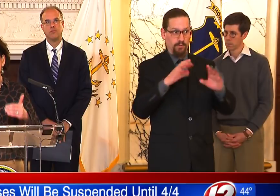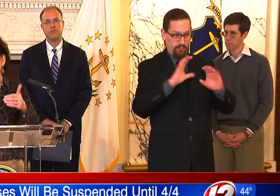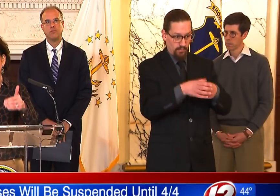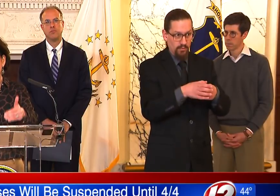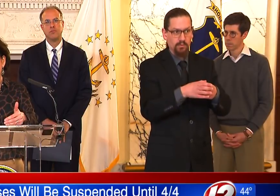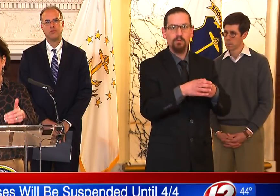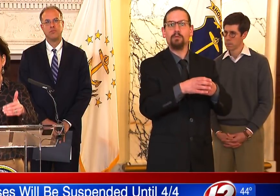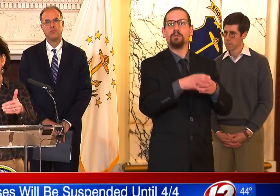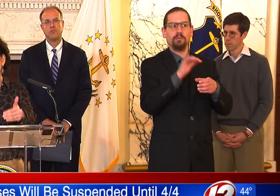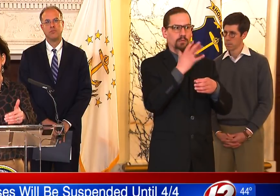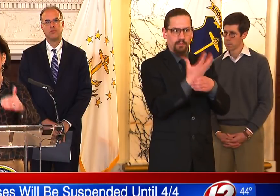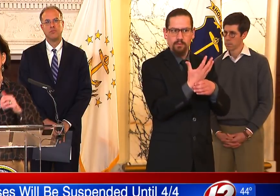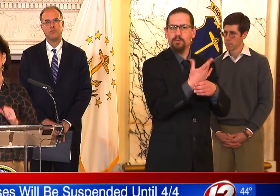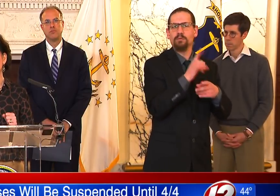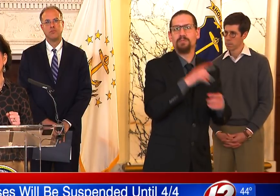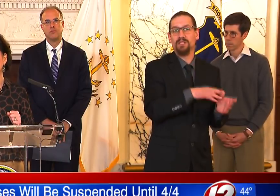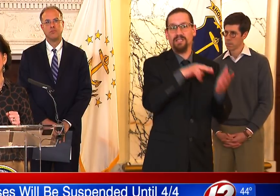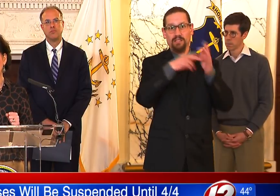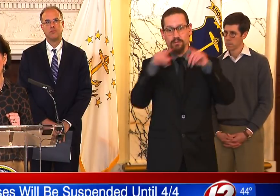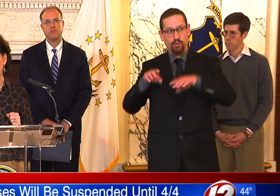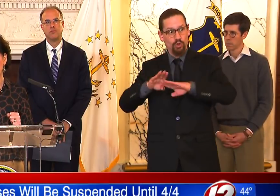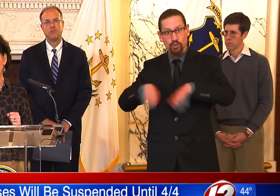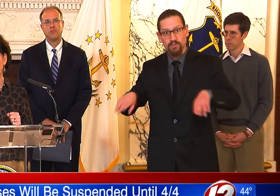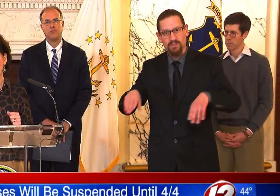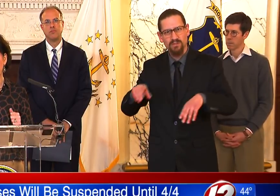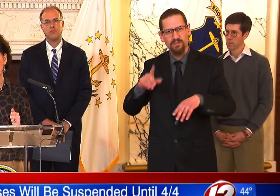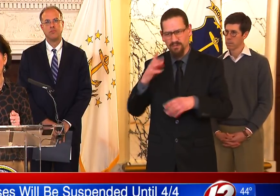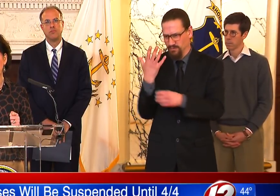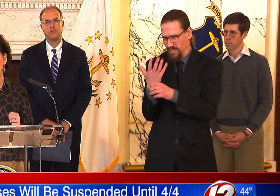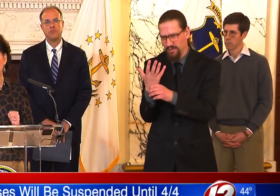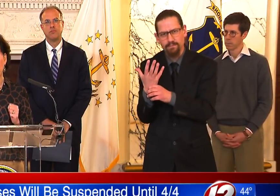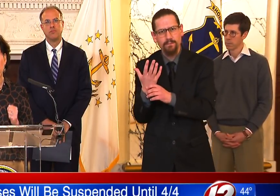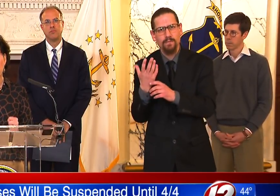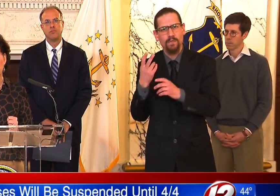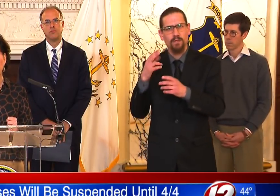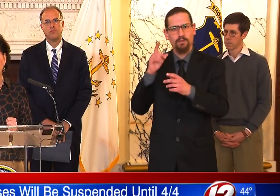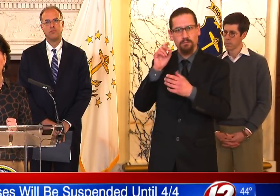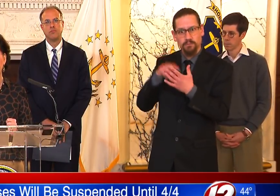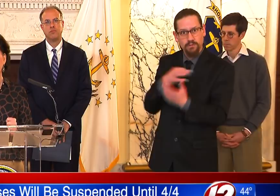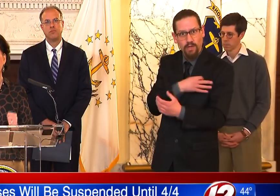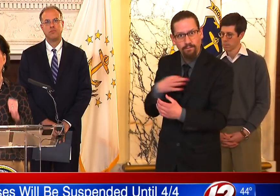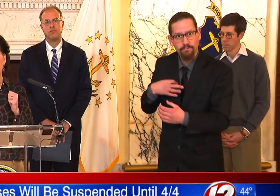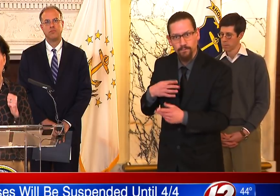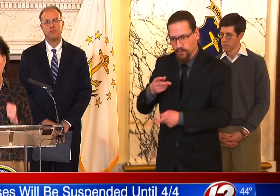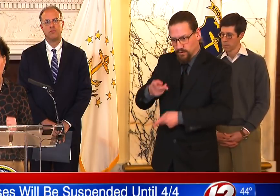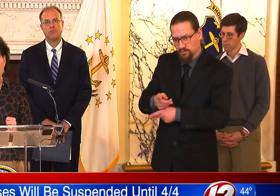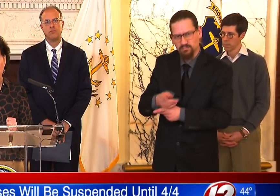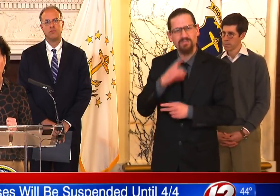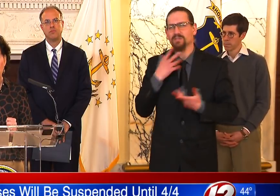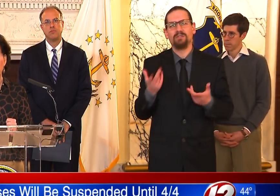YESTERDAY, I TOLD RHODE ISLAND YOU CAN'T CONGREGATE IN GROUPS OF FIVE PEOPLE.